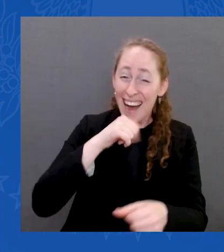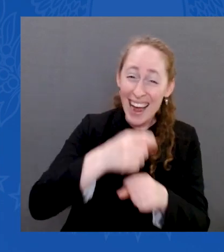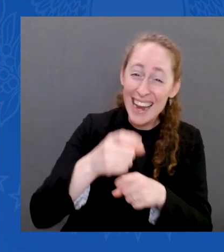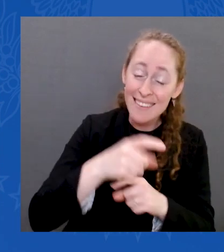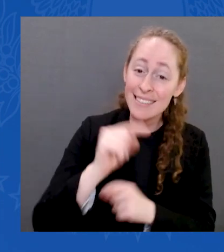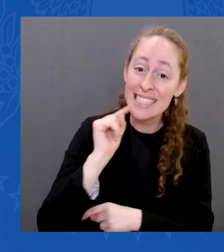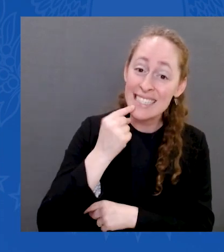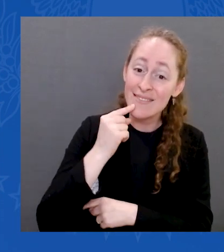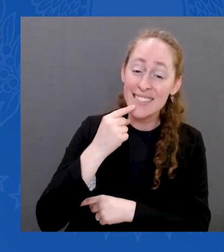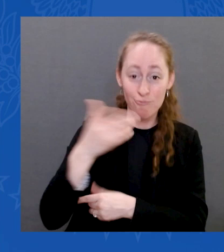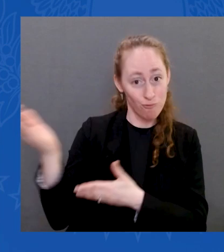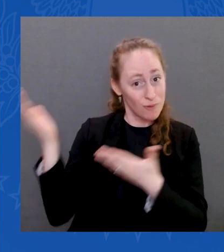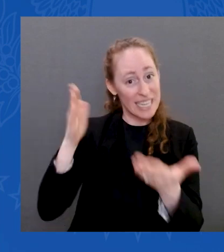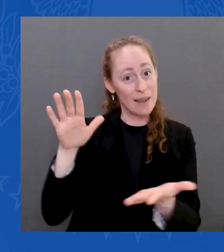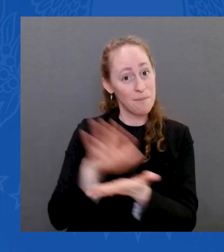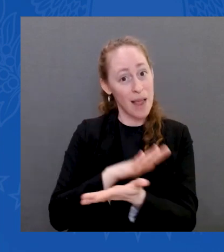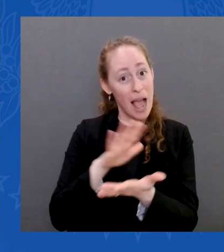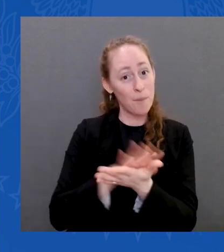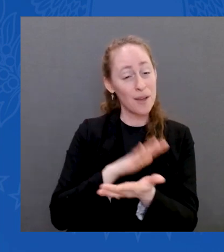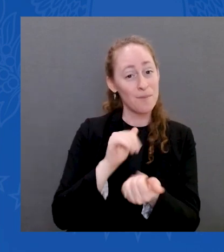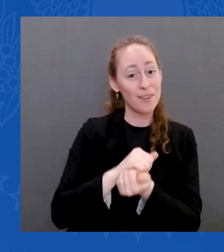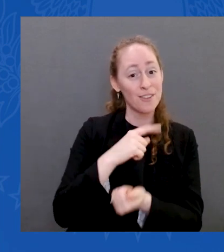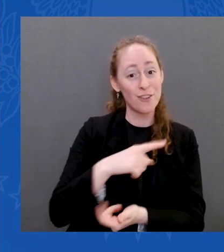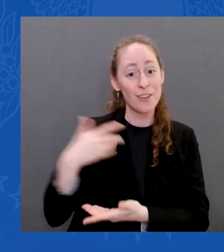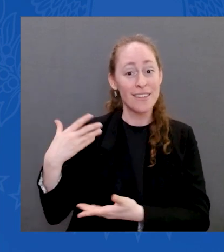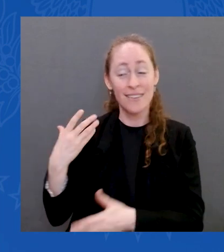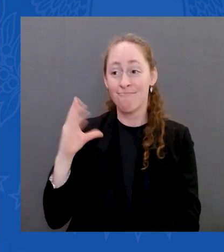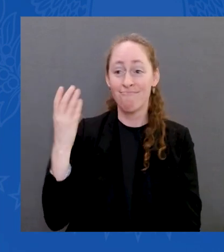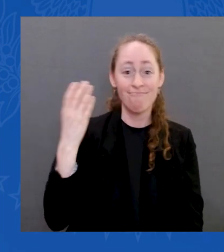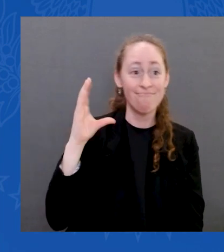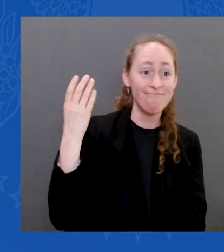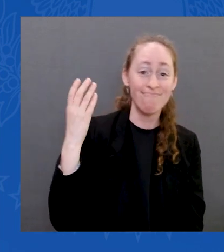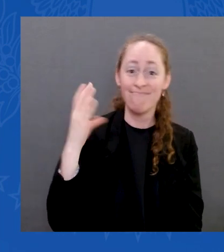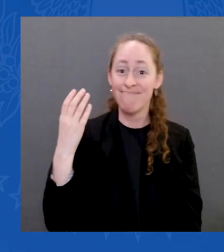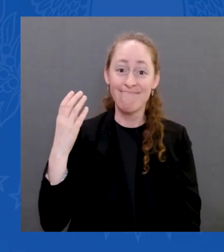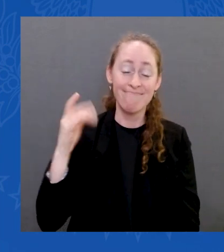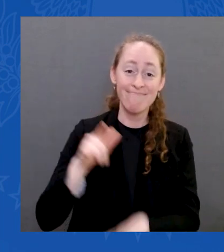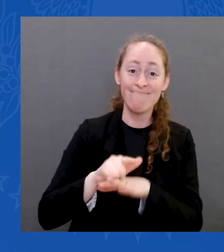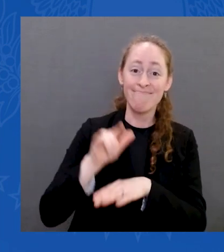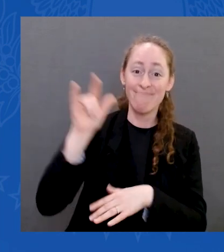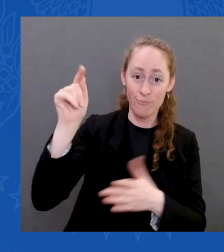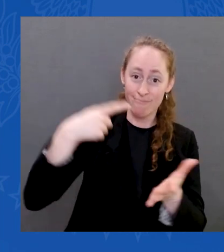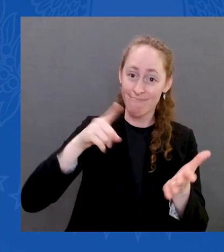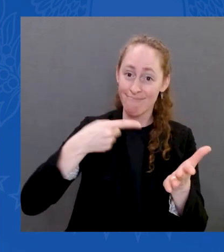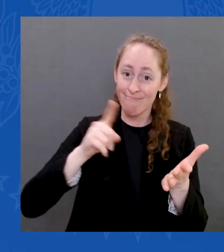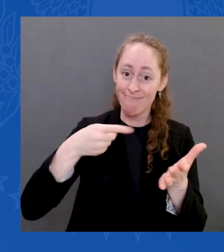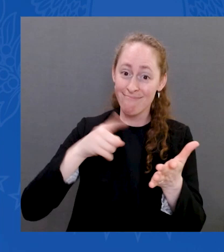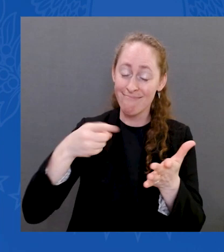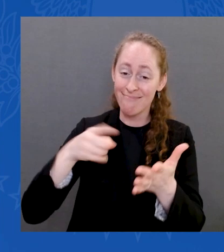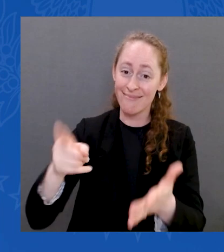So -- and many of you are trying to figure out how you're going to -- if you have class tomorrow, you may not and you may be here for the -- tomorrow.